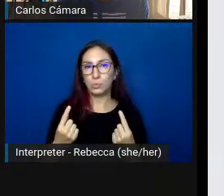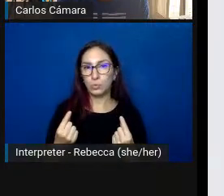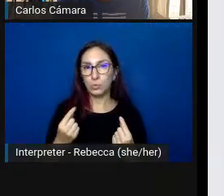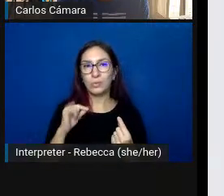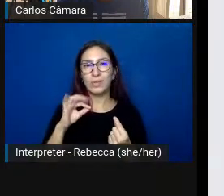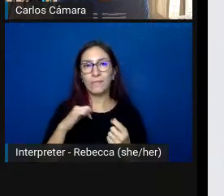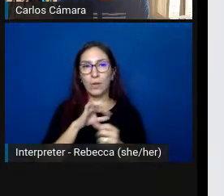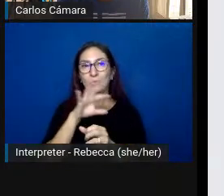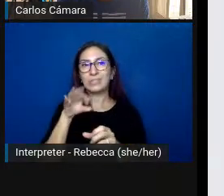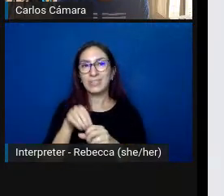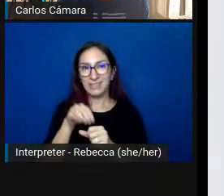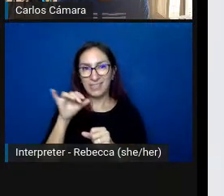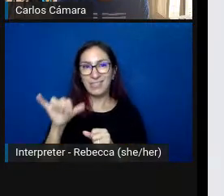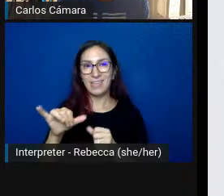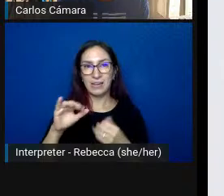That is what